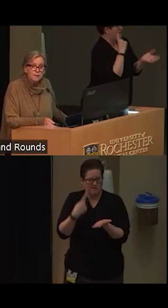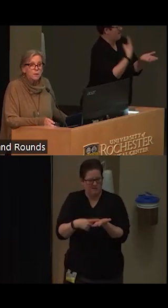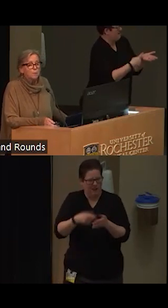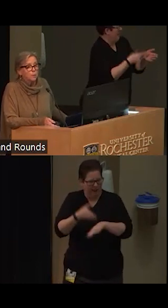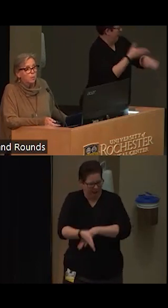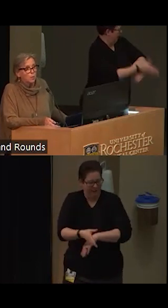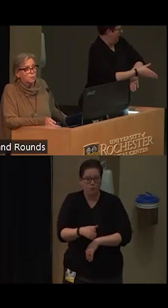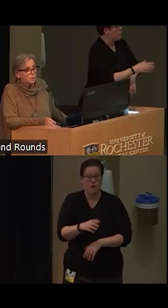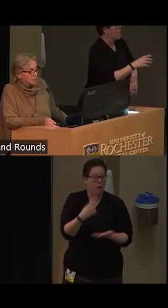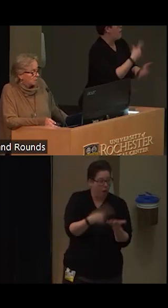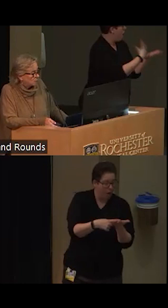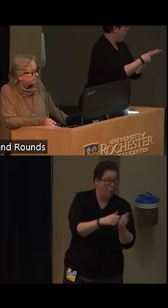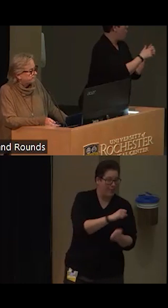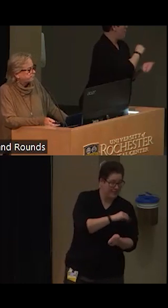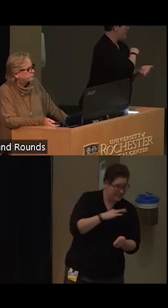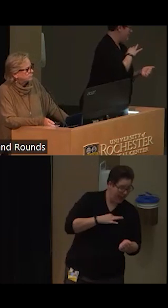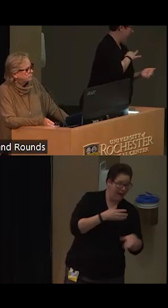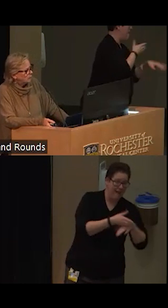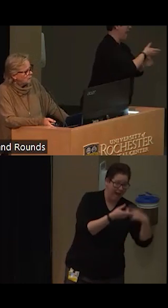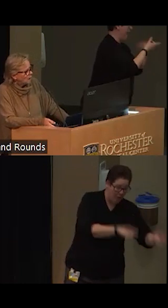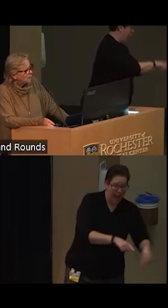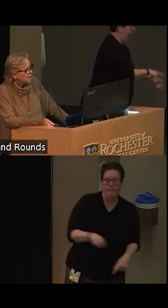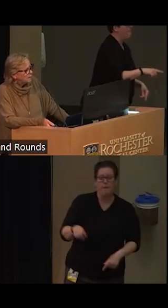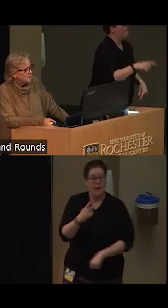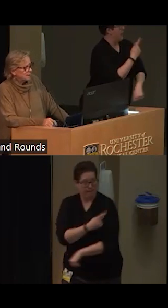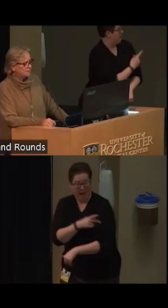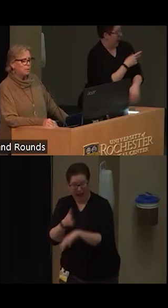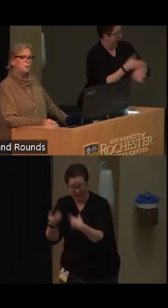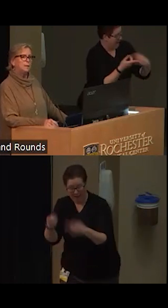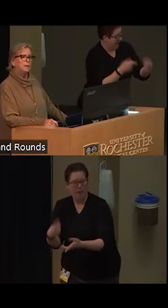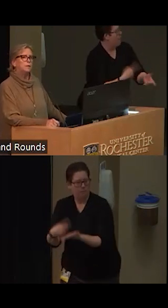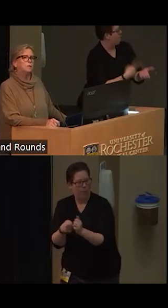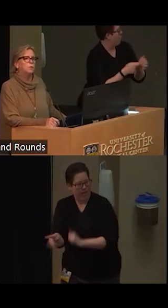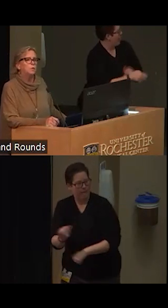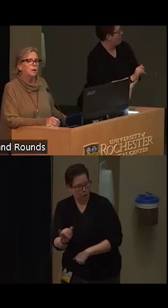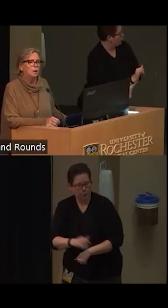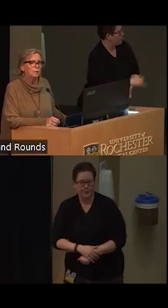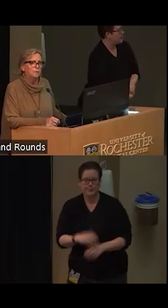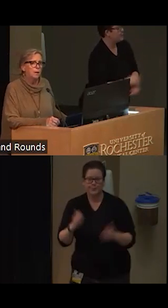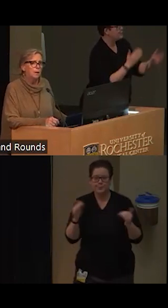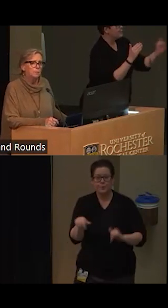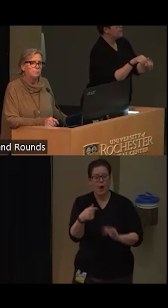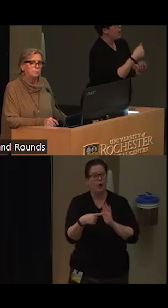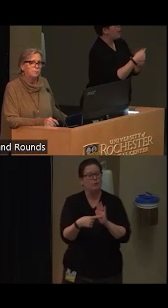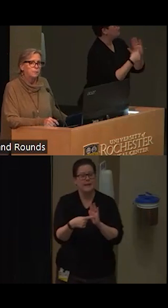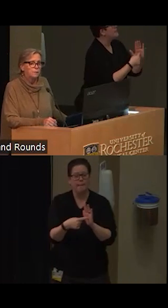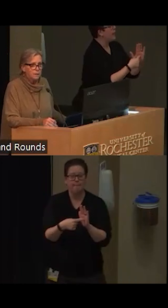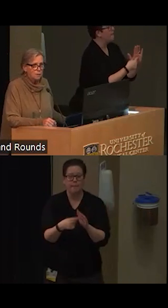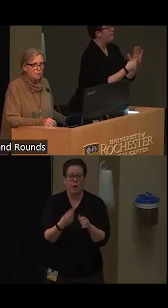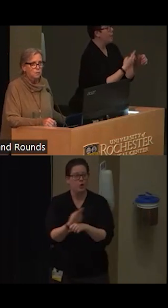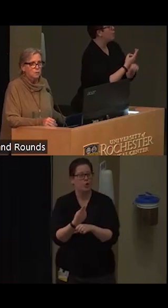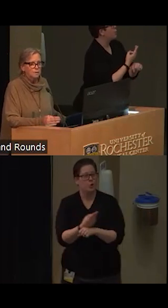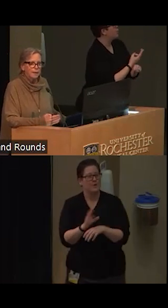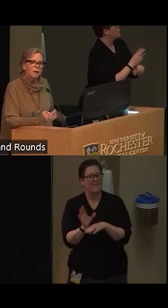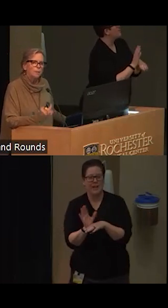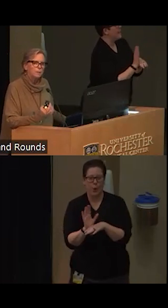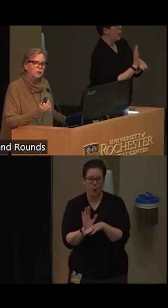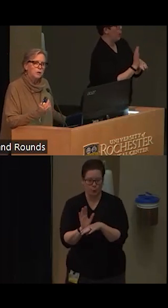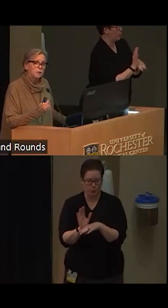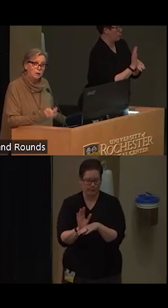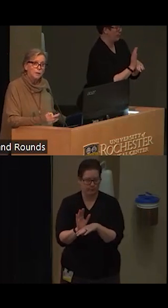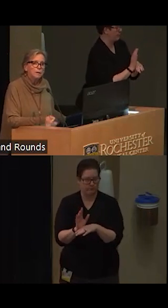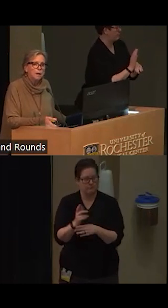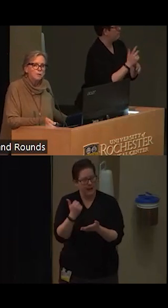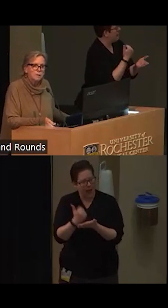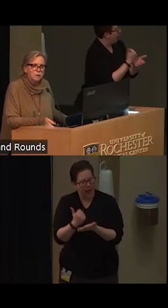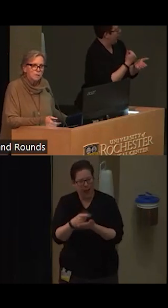team but also with the patient another example is use of um videos to help generate conversation